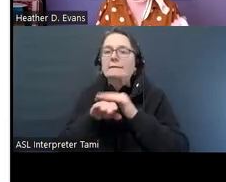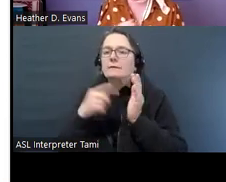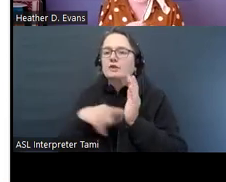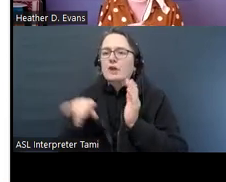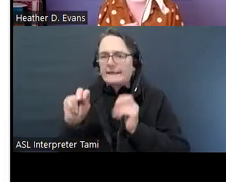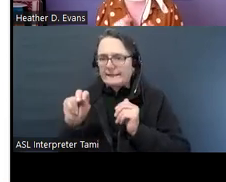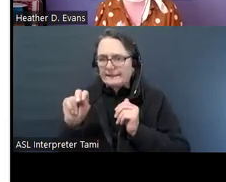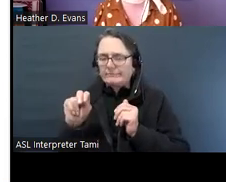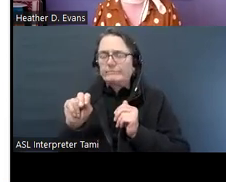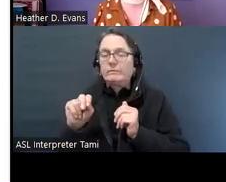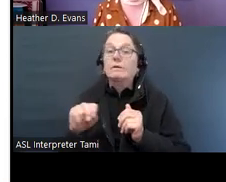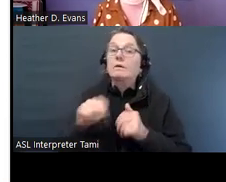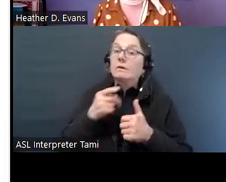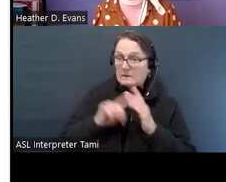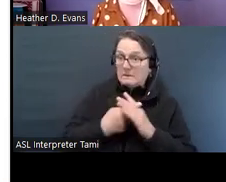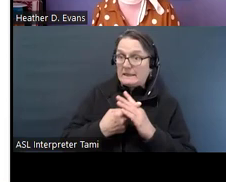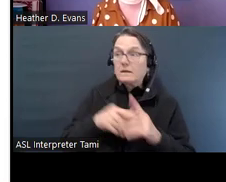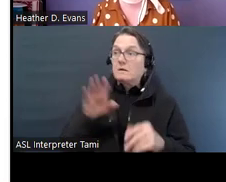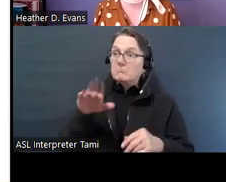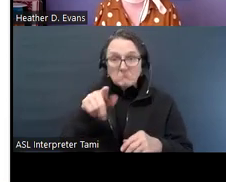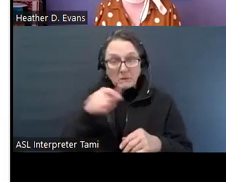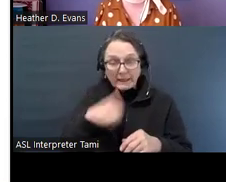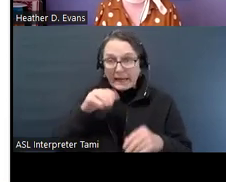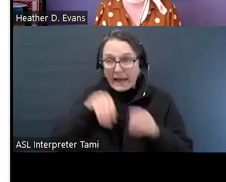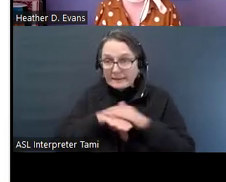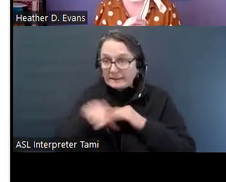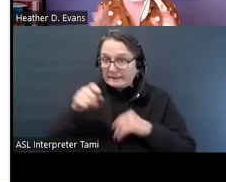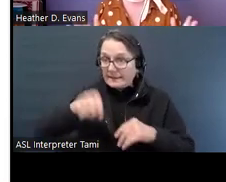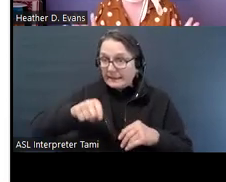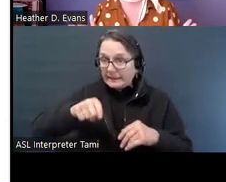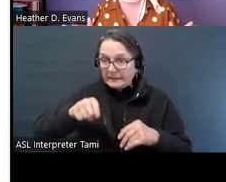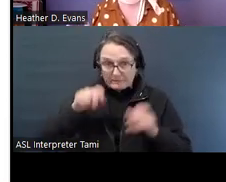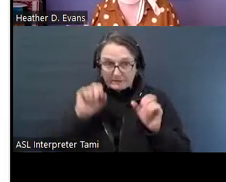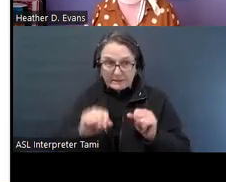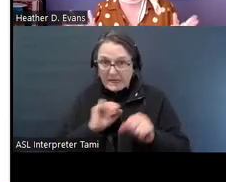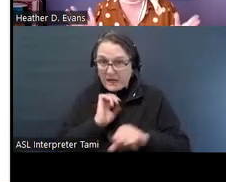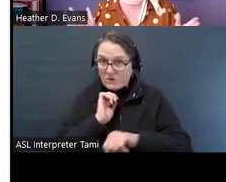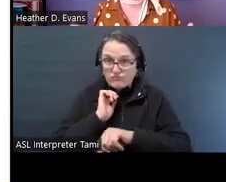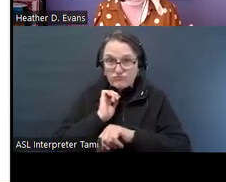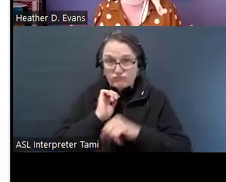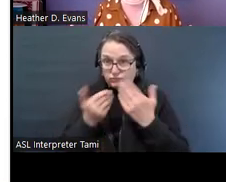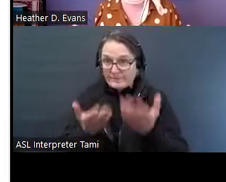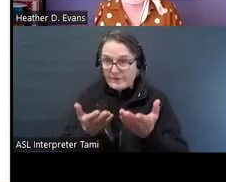to make sure that we get the most out of your visit here today?" Don't make assumptions about the priorities